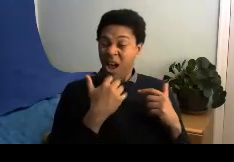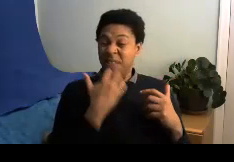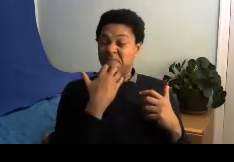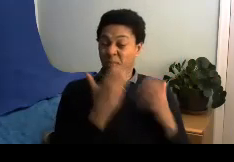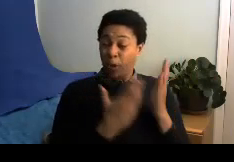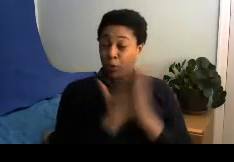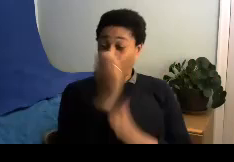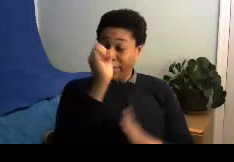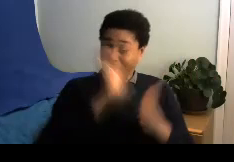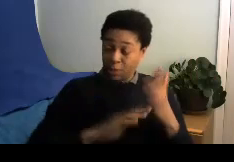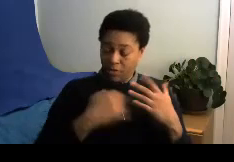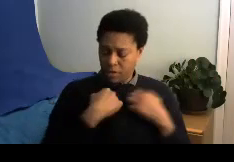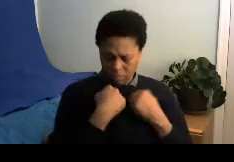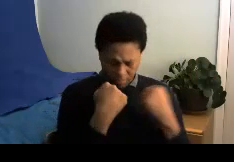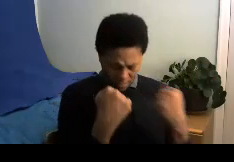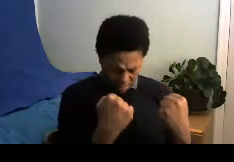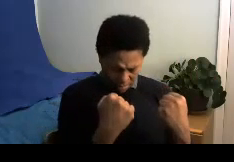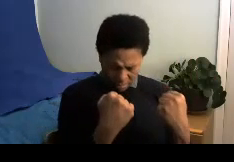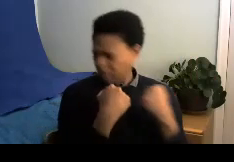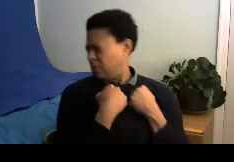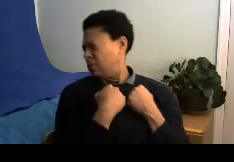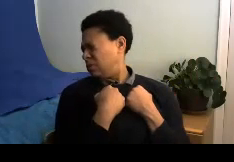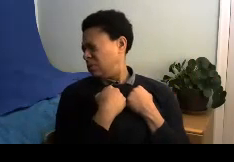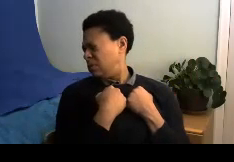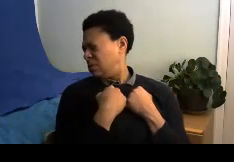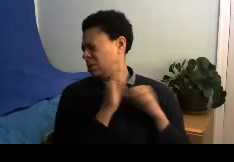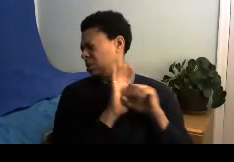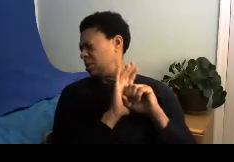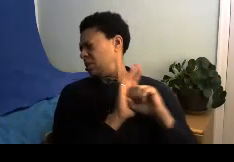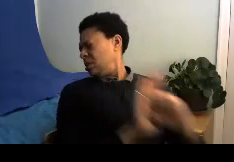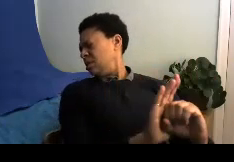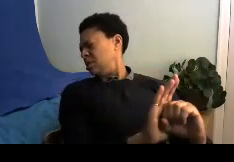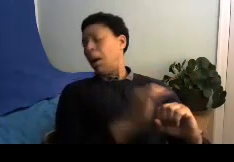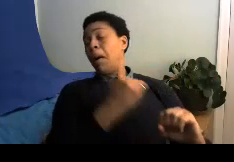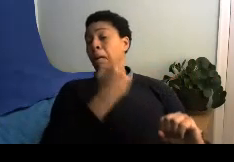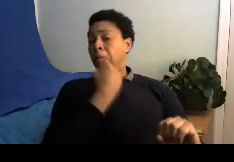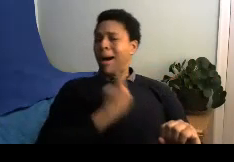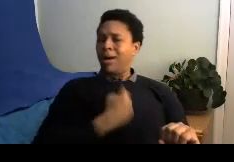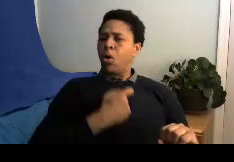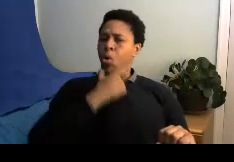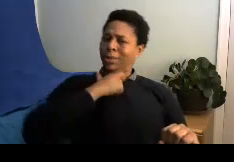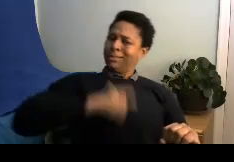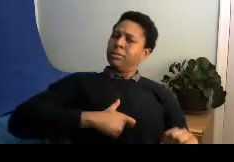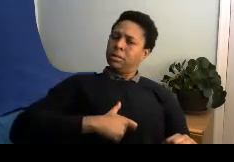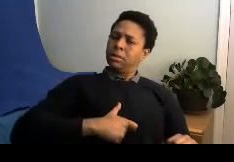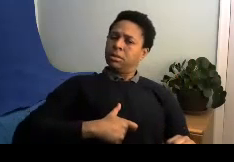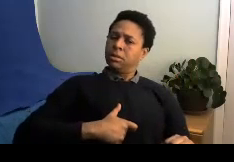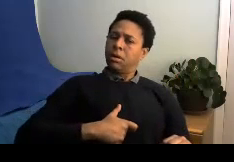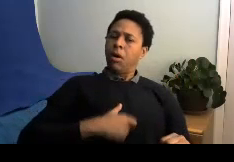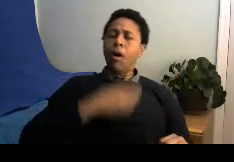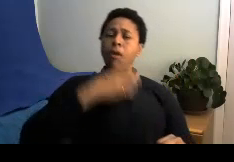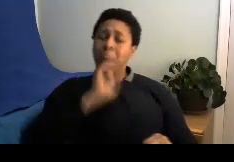etc. But through a sort of more believable, I suppose, perspective, or more accessible perspective, because, you know,